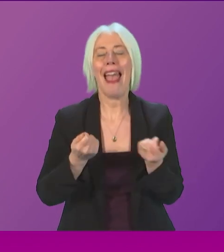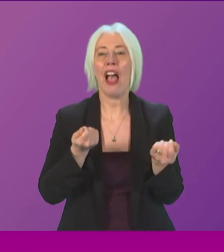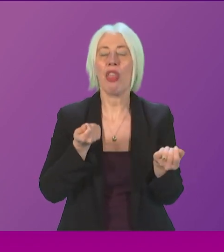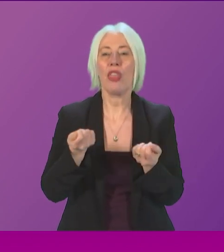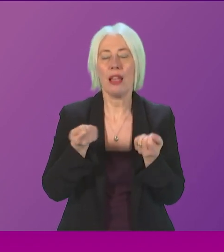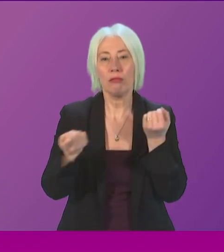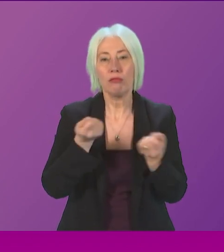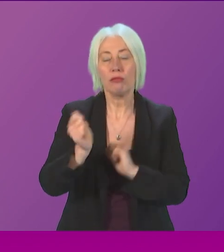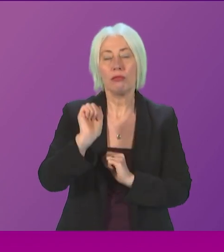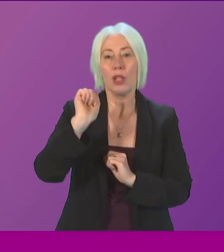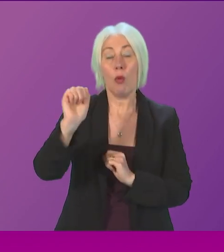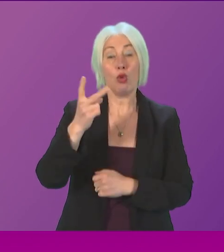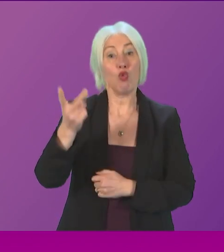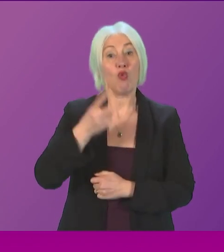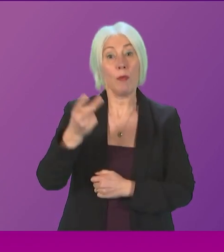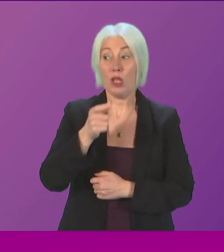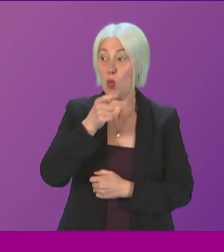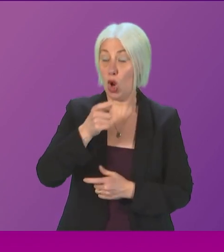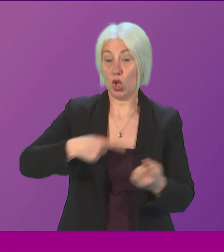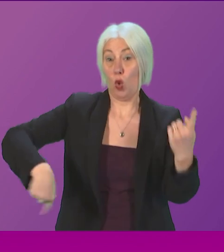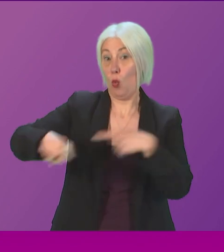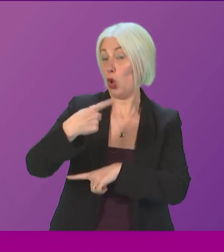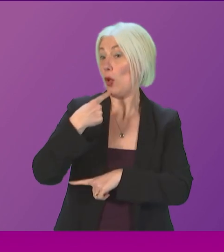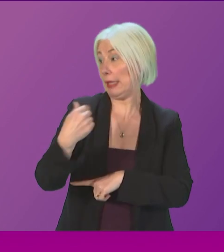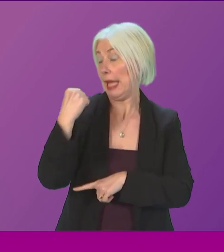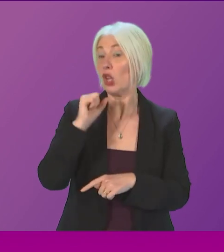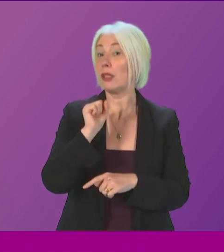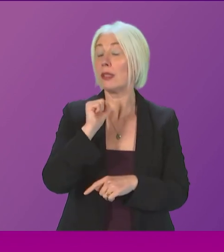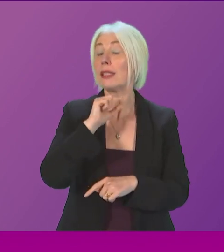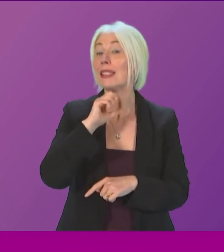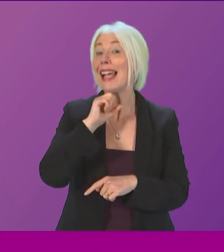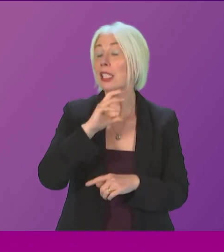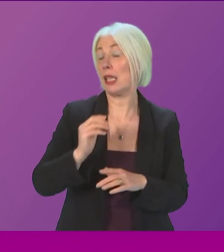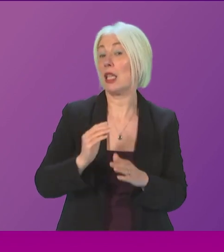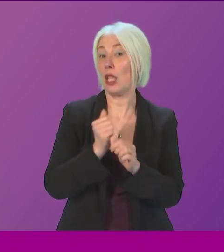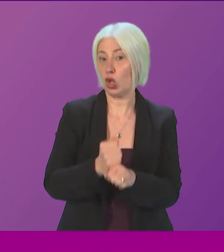I repeat the words that we as a congregation said on Saturday. Long live King Charles.